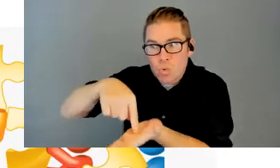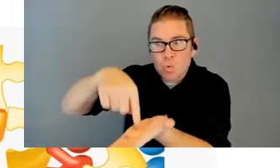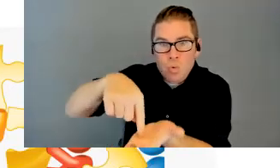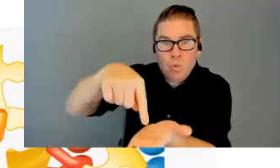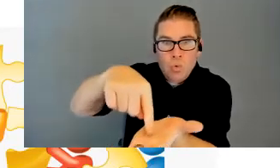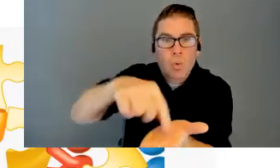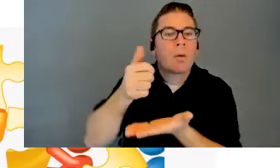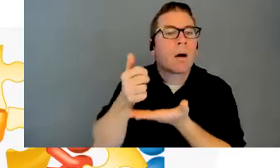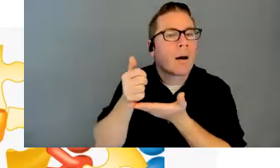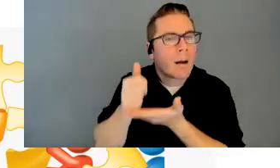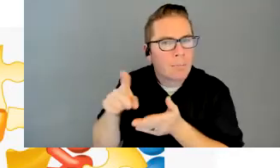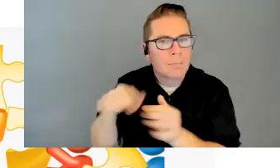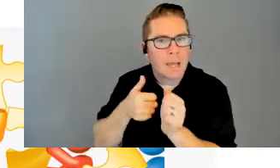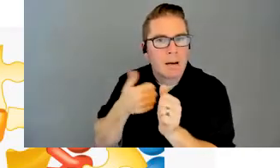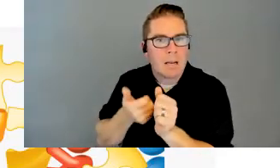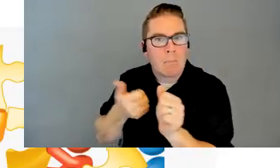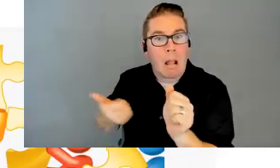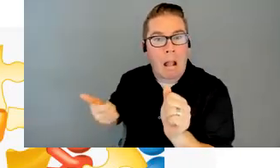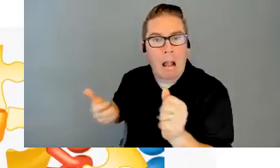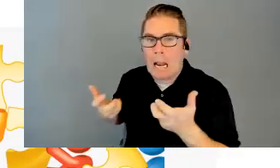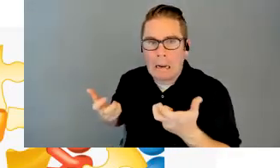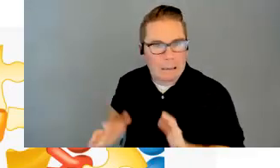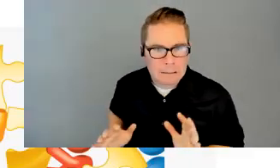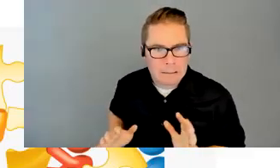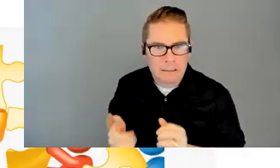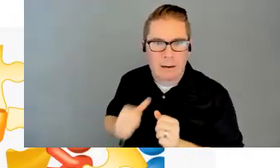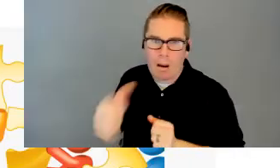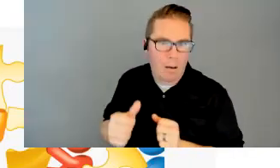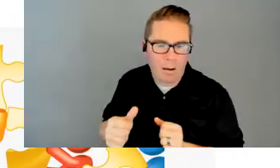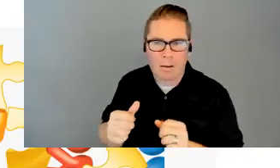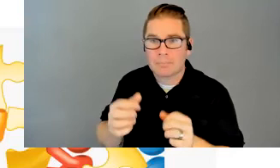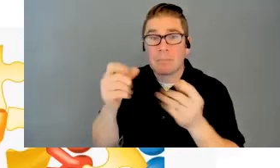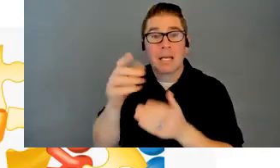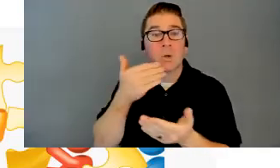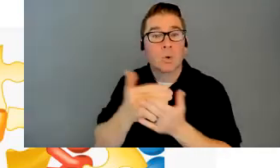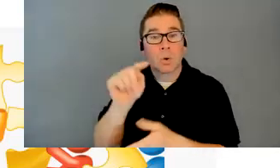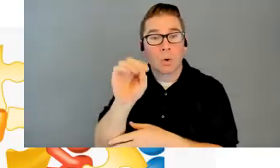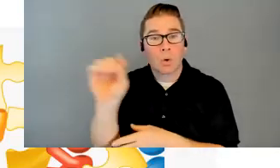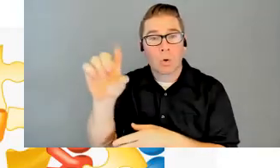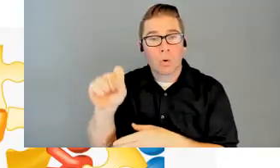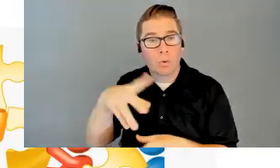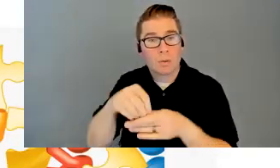And there are a lot of tools in the gradebook and in the assignments that you can see and in people you can track